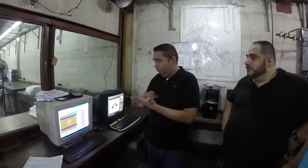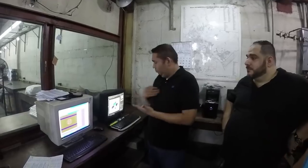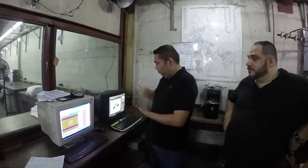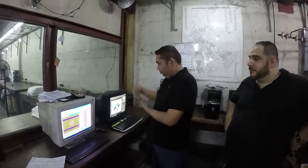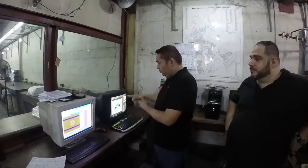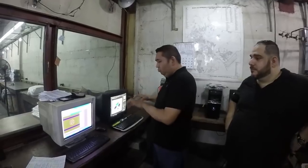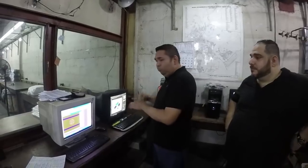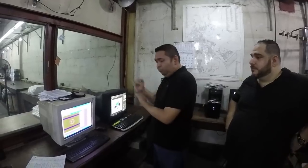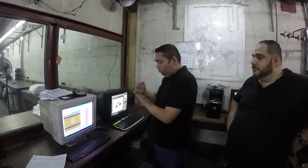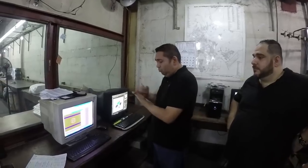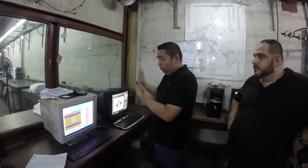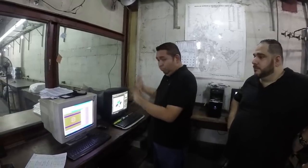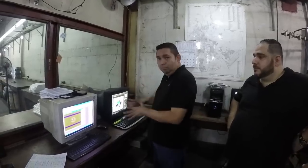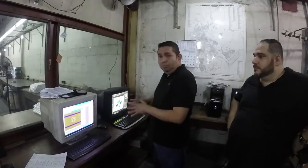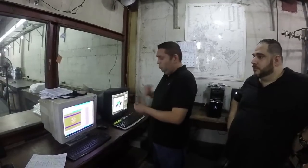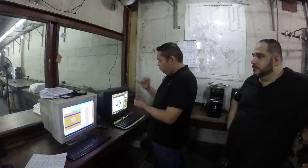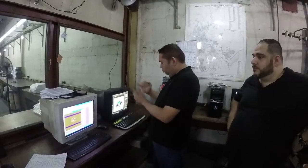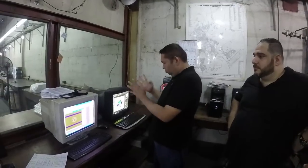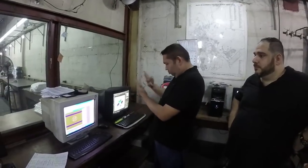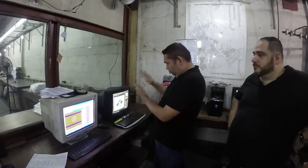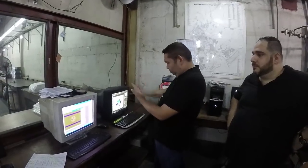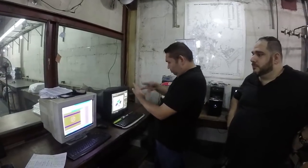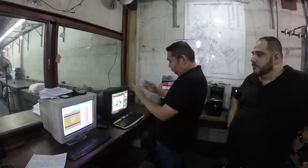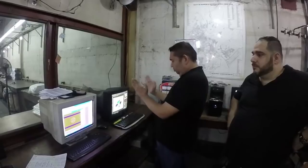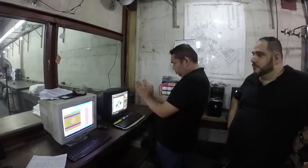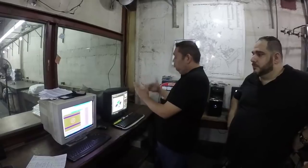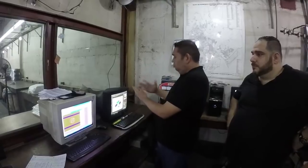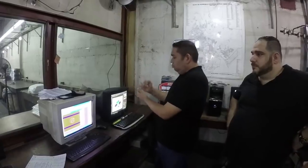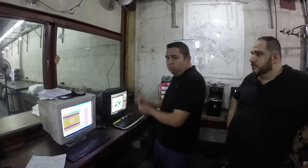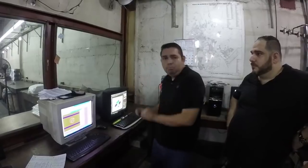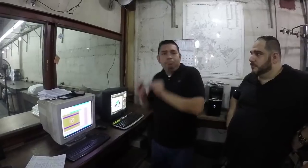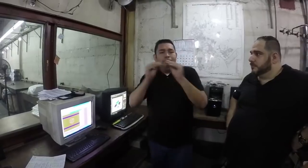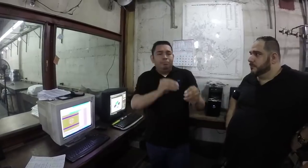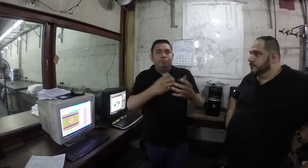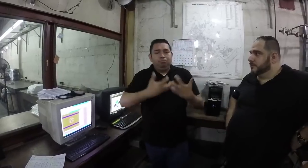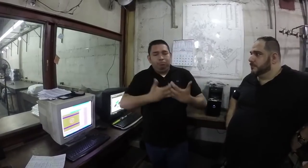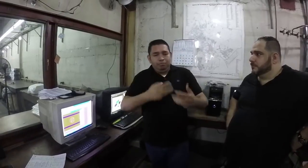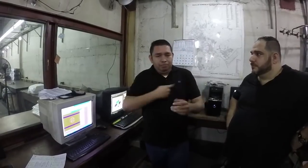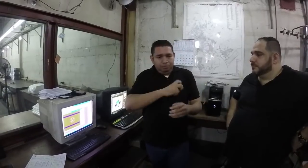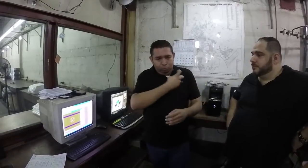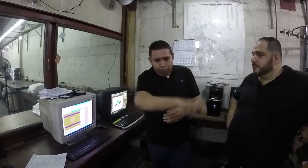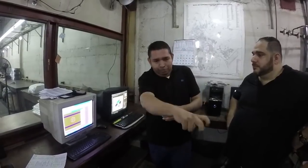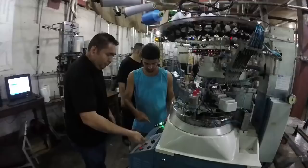Once I am done with the design, then I test a design on a sock.